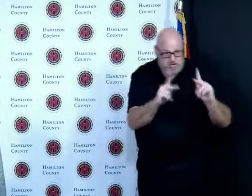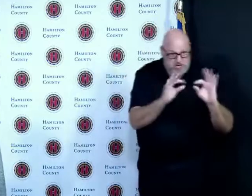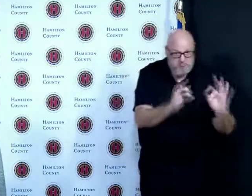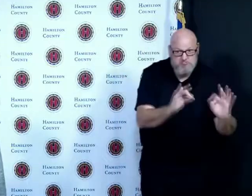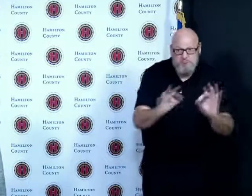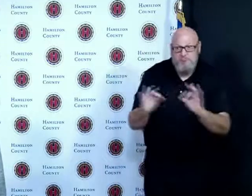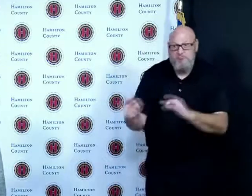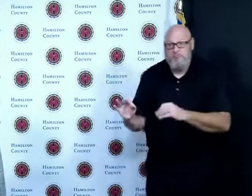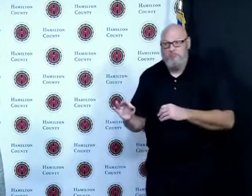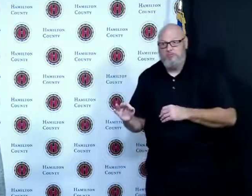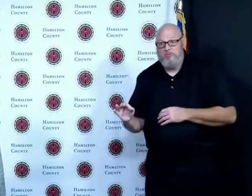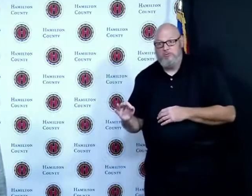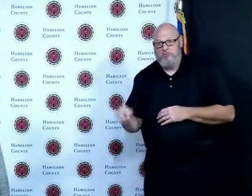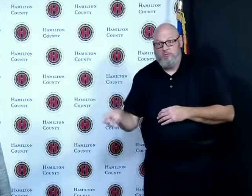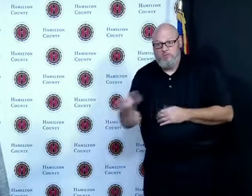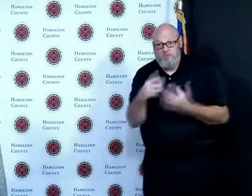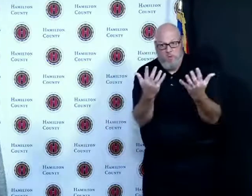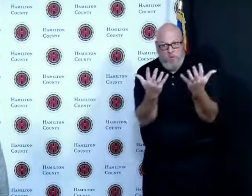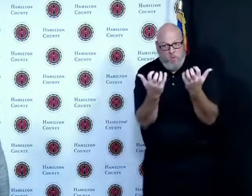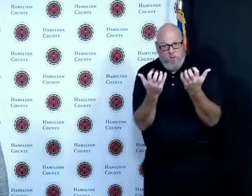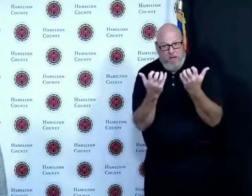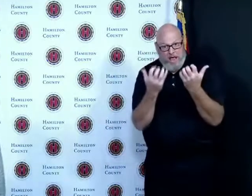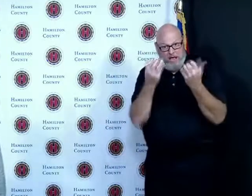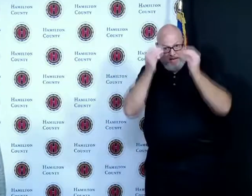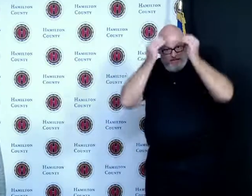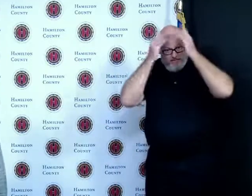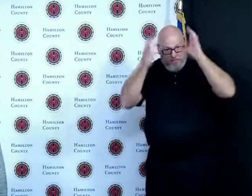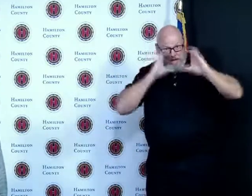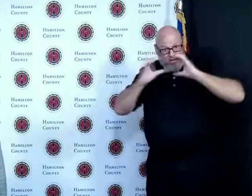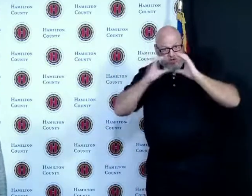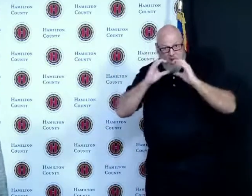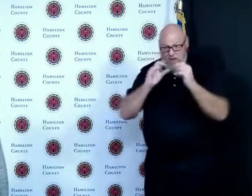as they look at the organizations that they trust or people they trust what would those